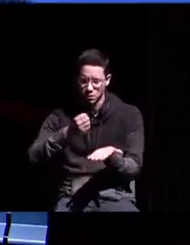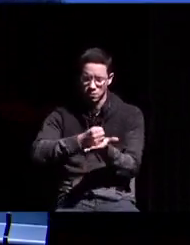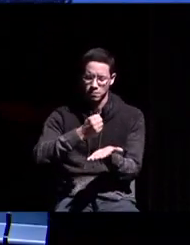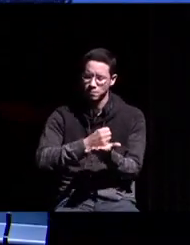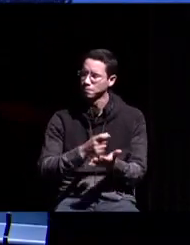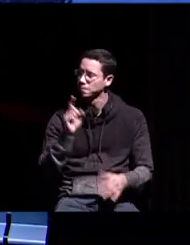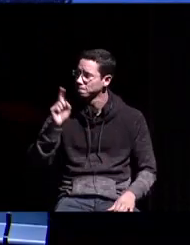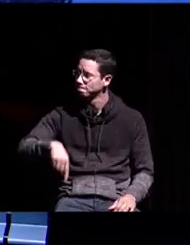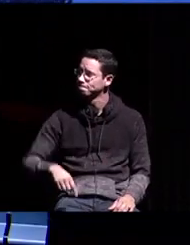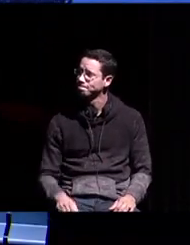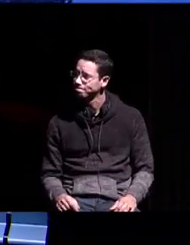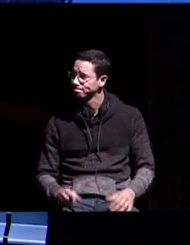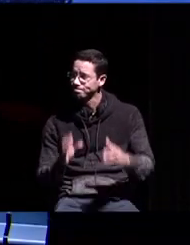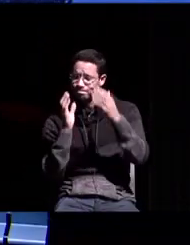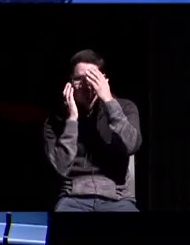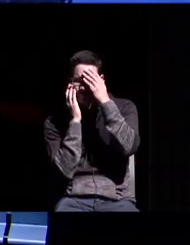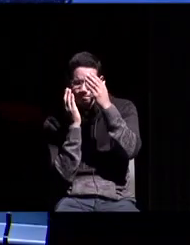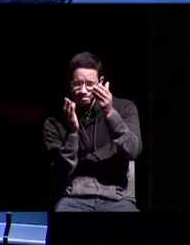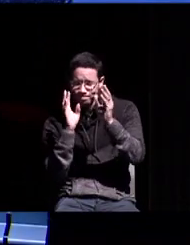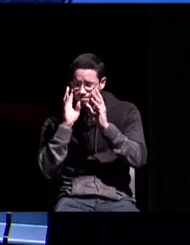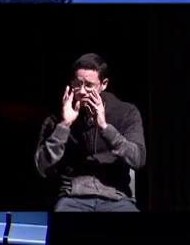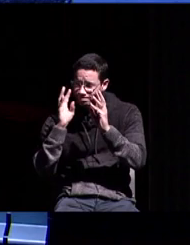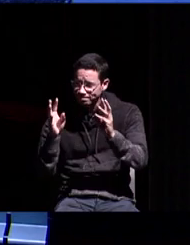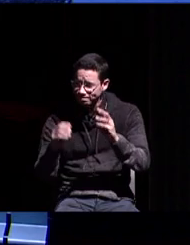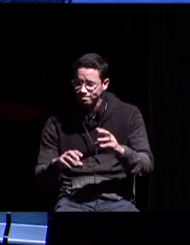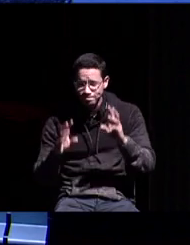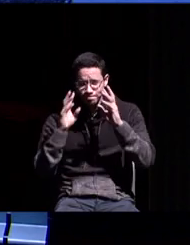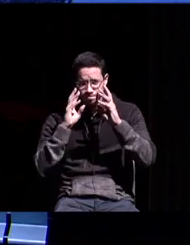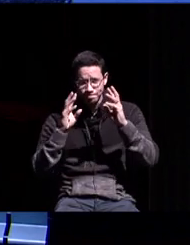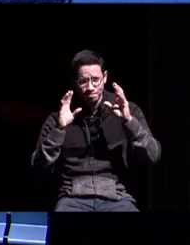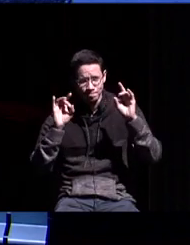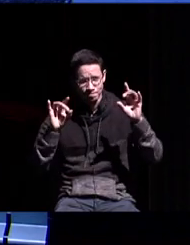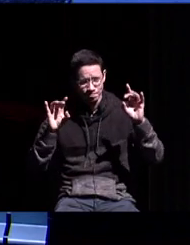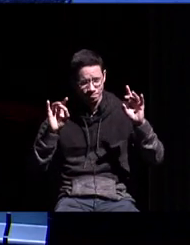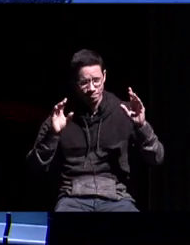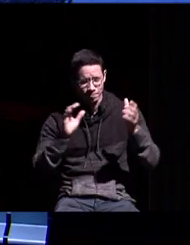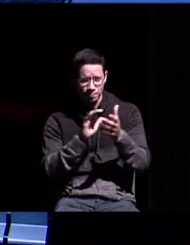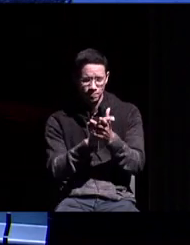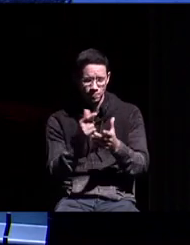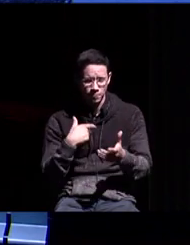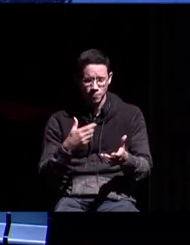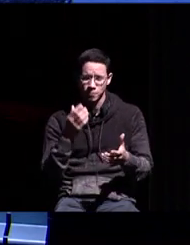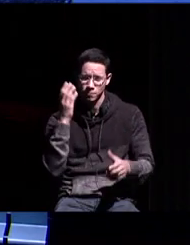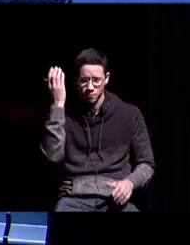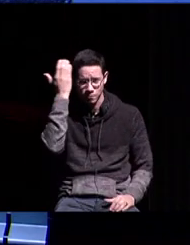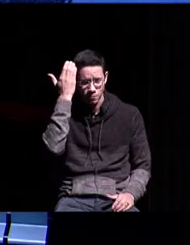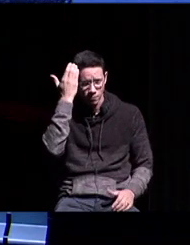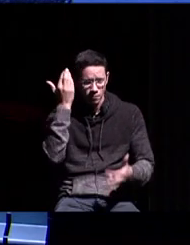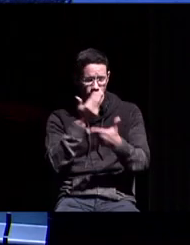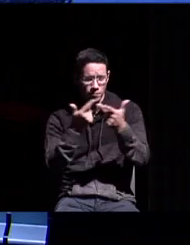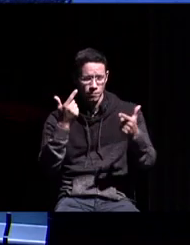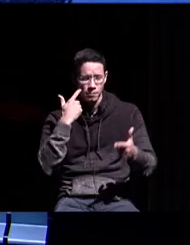Thanks a lot for your attention. I want to especially thank Sesc for the reception, the evaluation of the work,